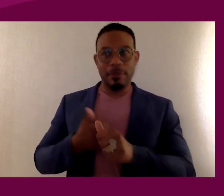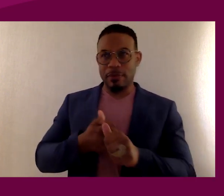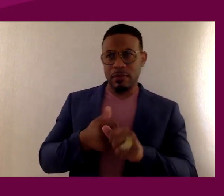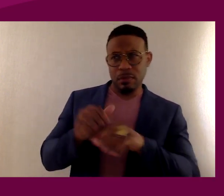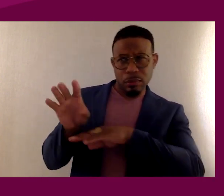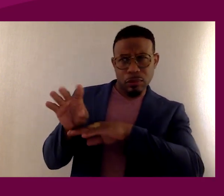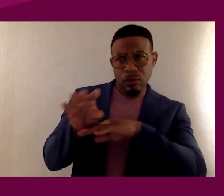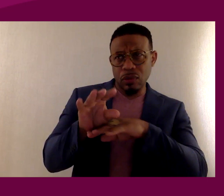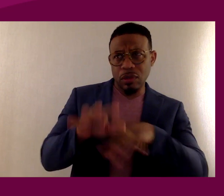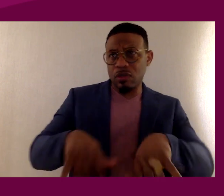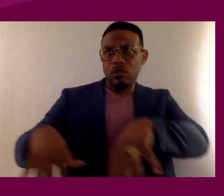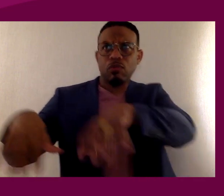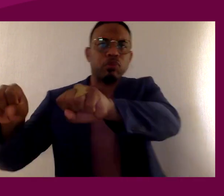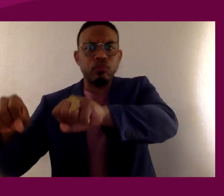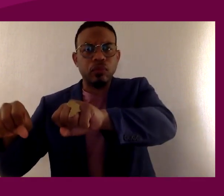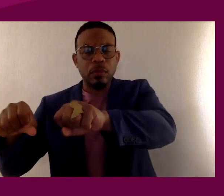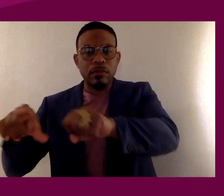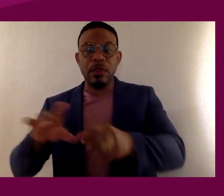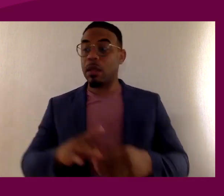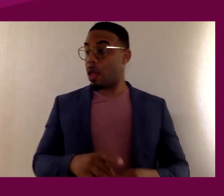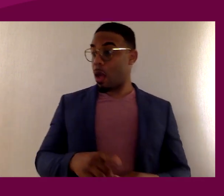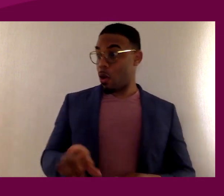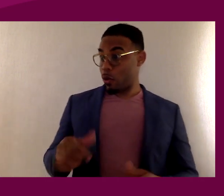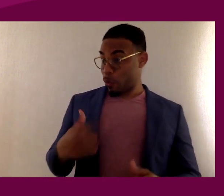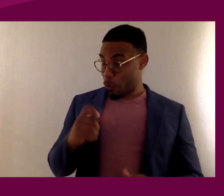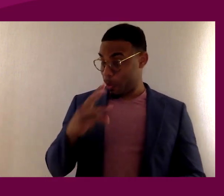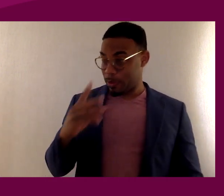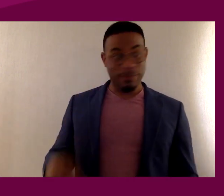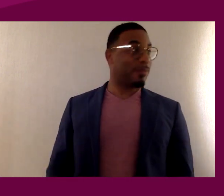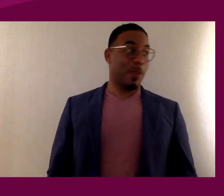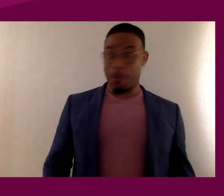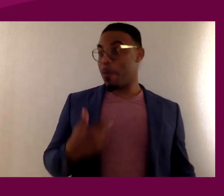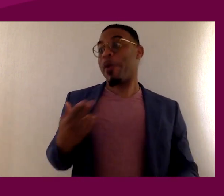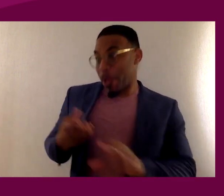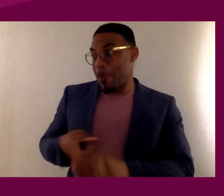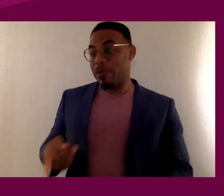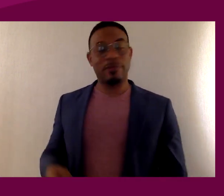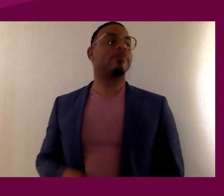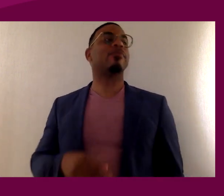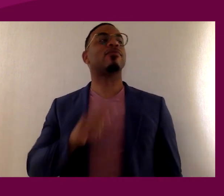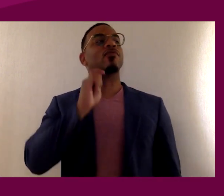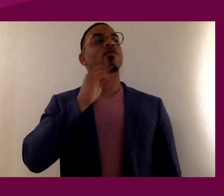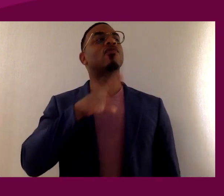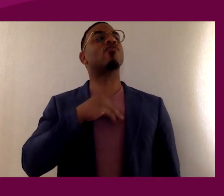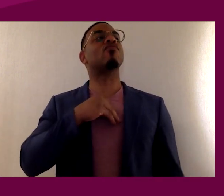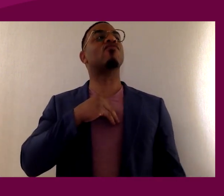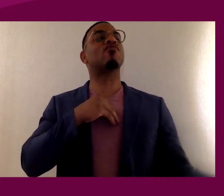who had been following the occupation. And they basically said, you guys are going D.C. We want to